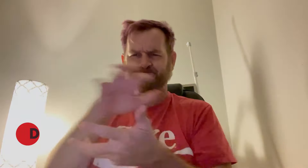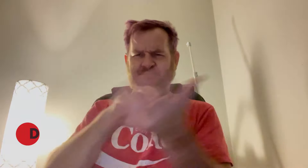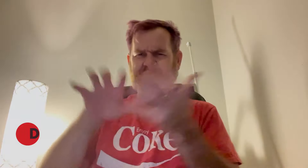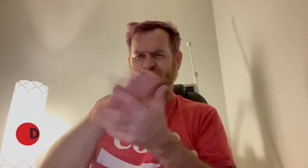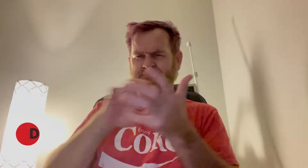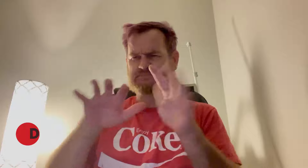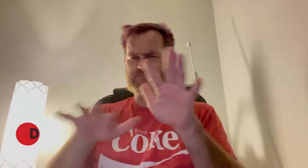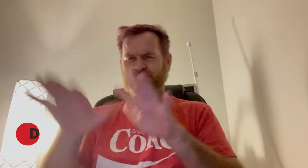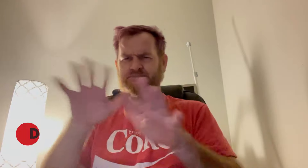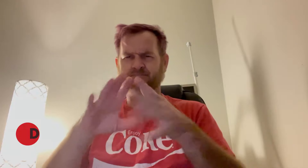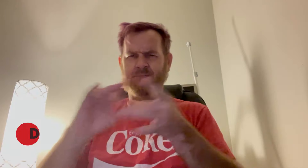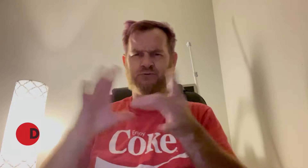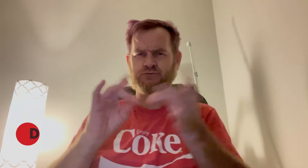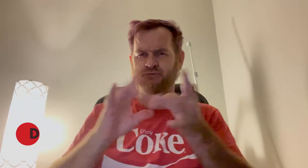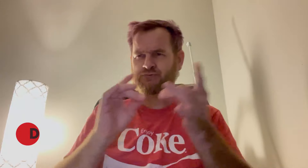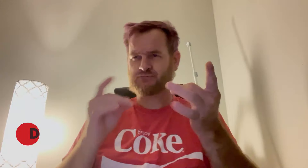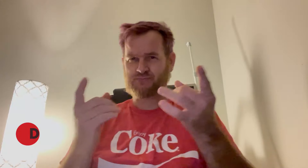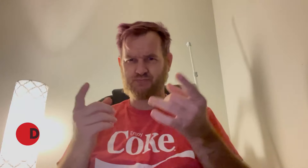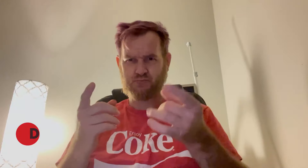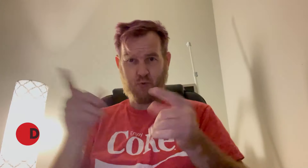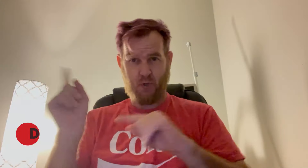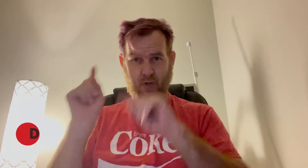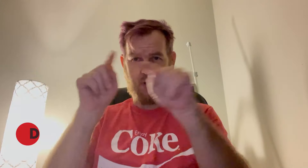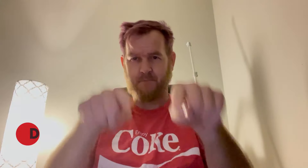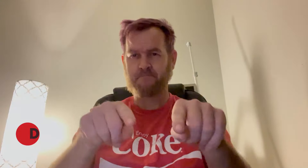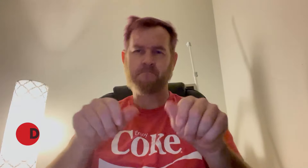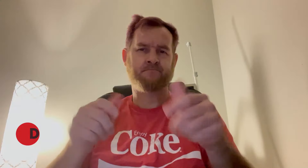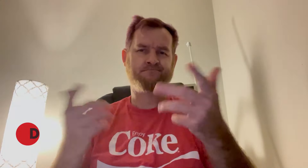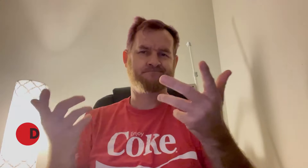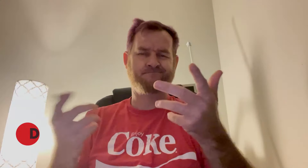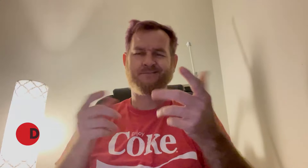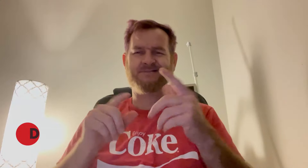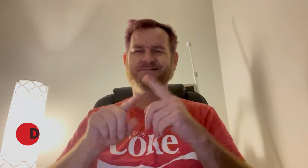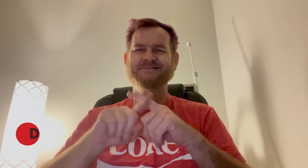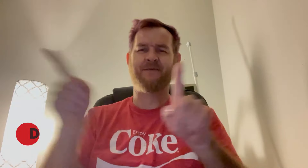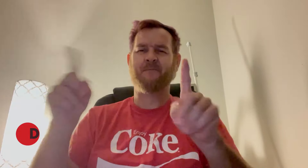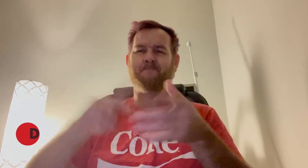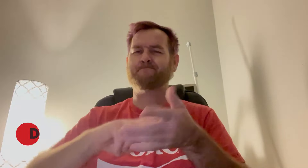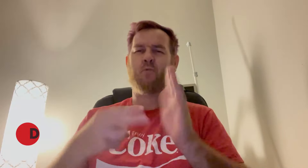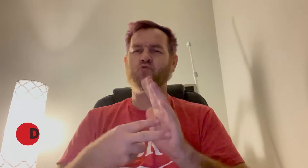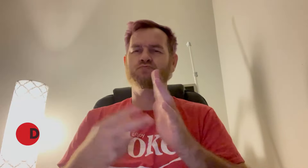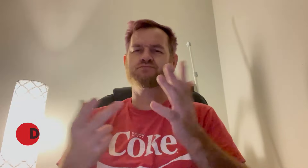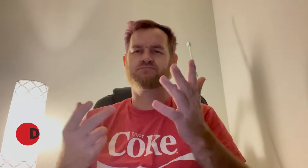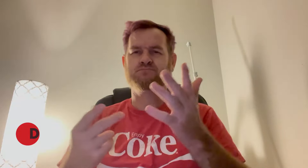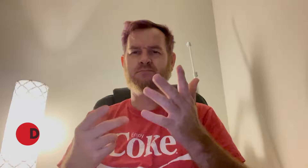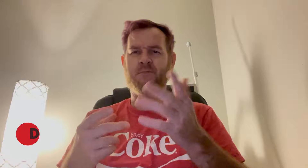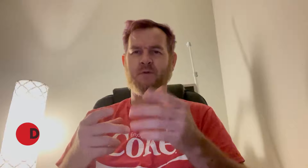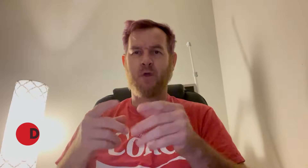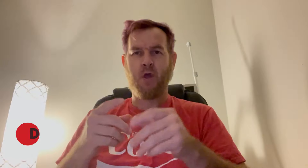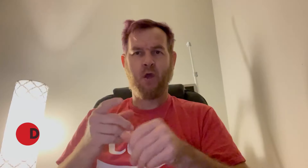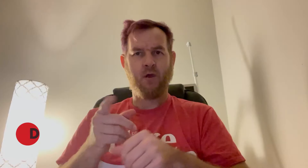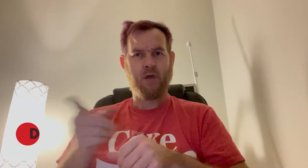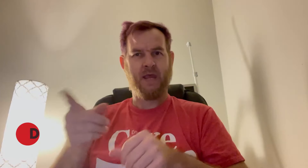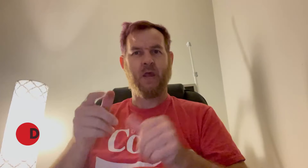This created a mixed message and confusion because they showed up,